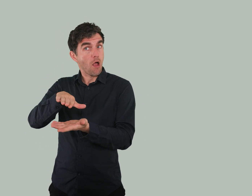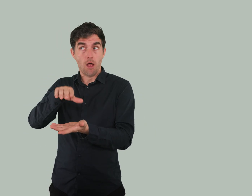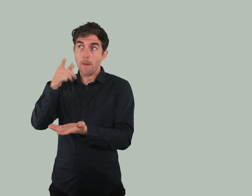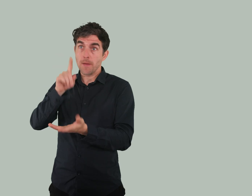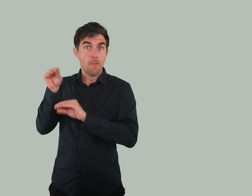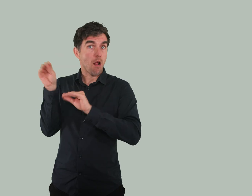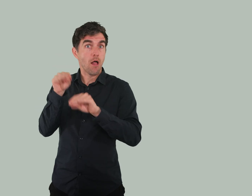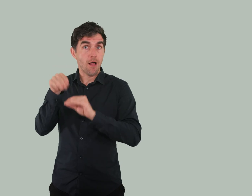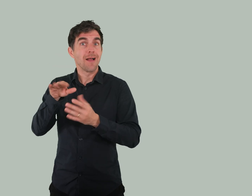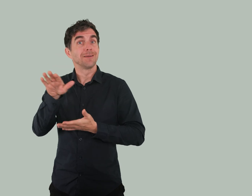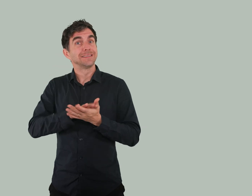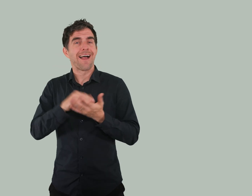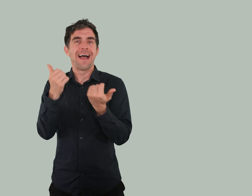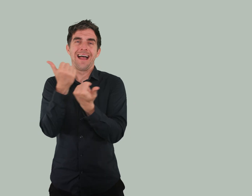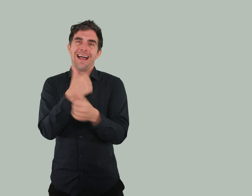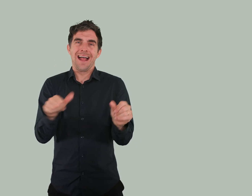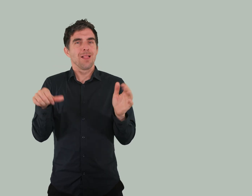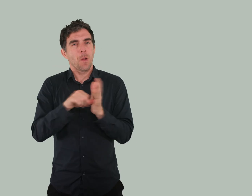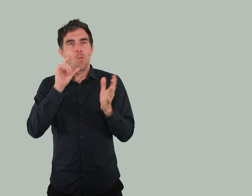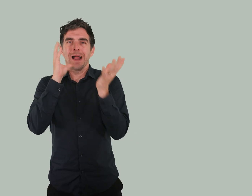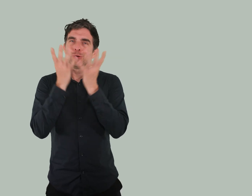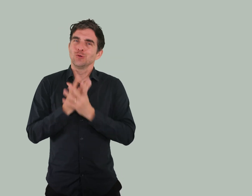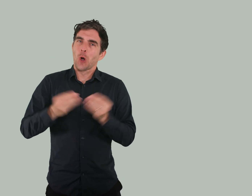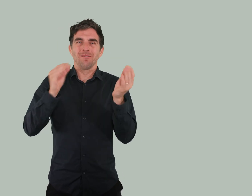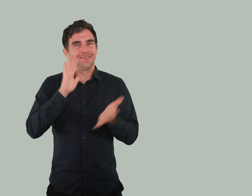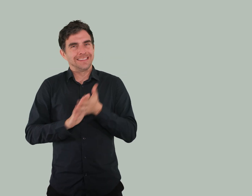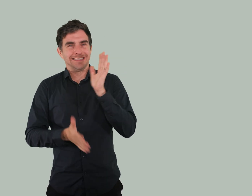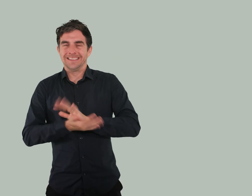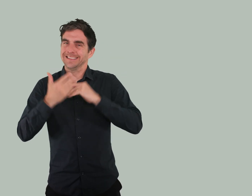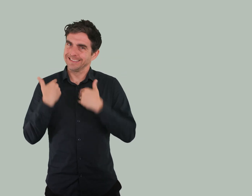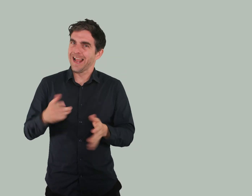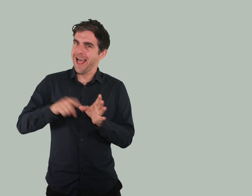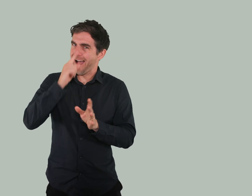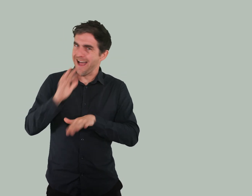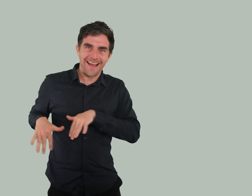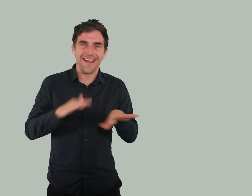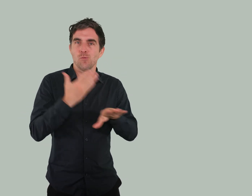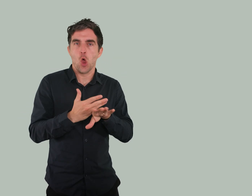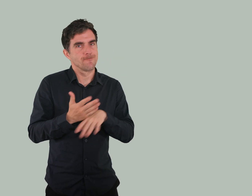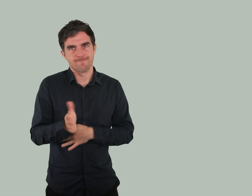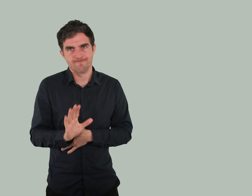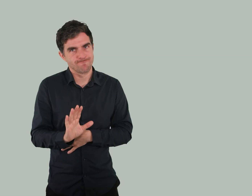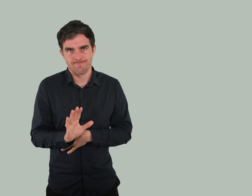Lower migration will not, by itself, solve the problems described in this chapter.